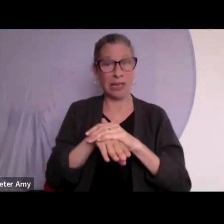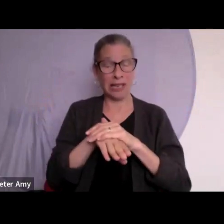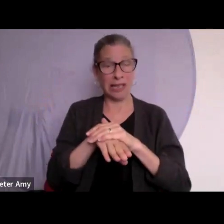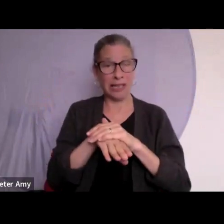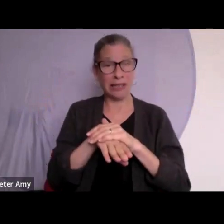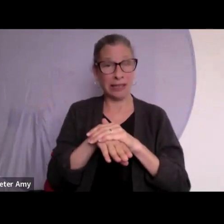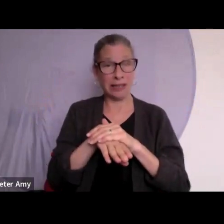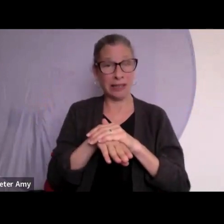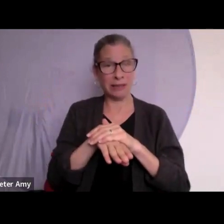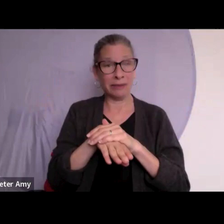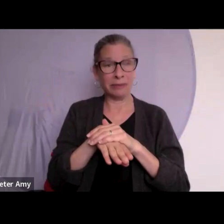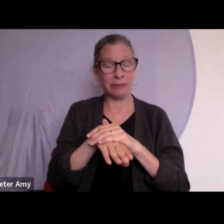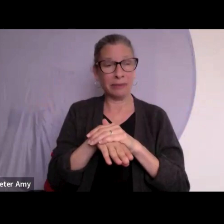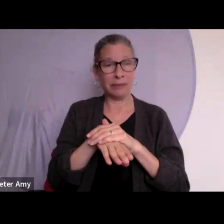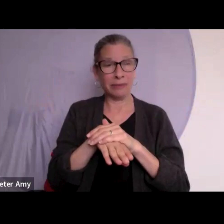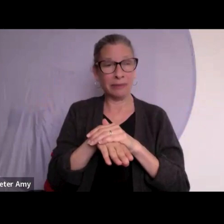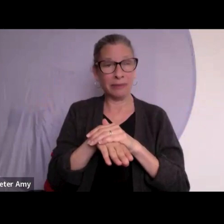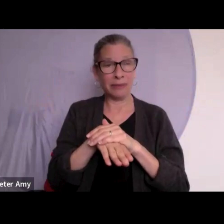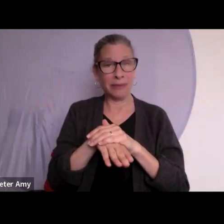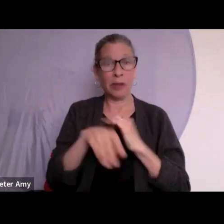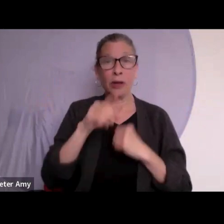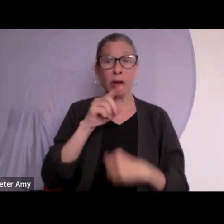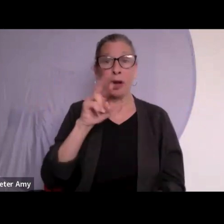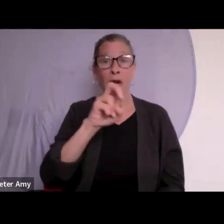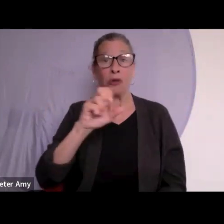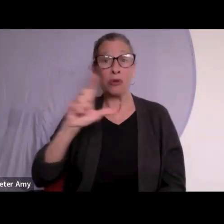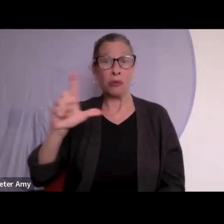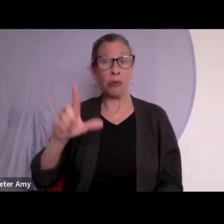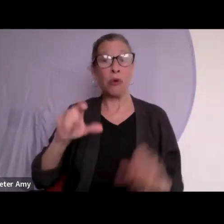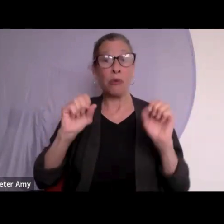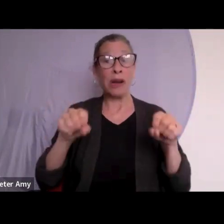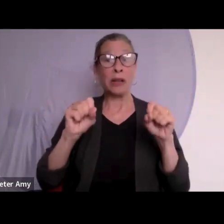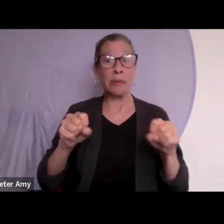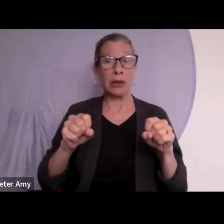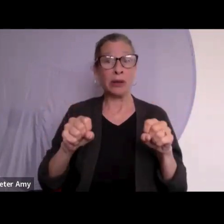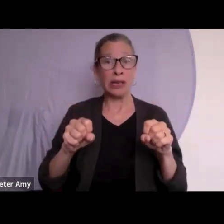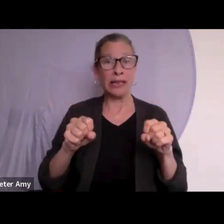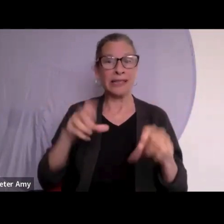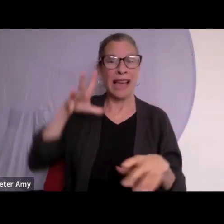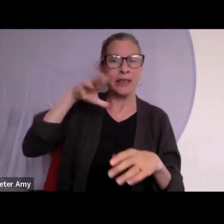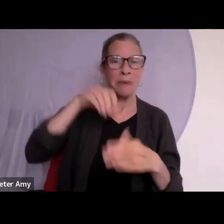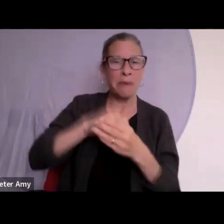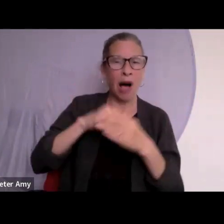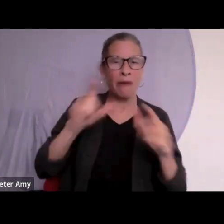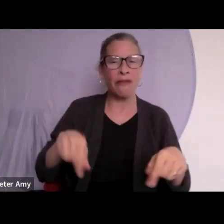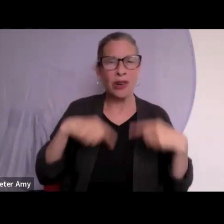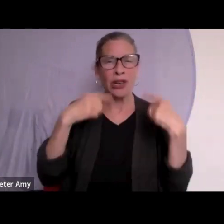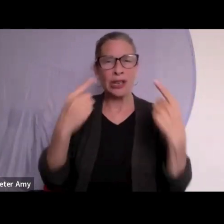this is something that reliabilities has been doing both sides of that, for years. Reelabilities both tries to